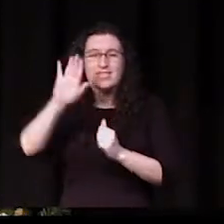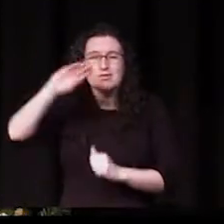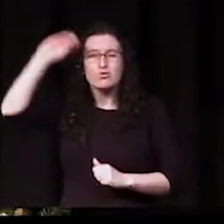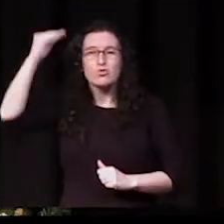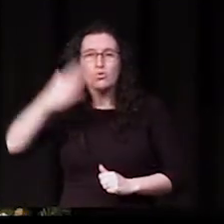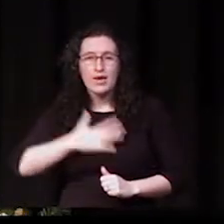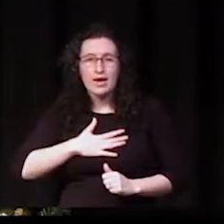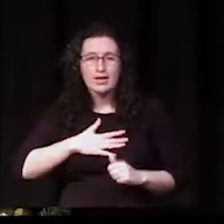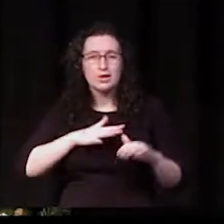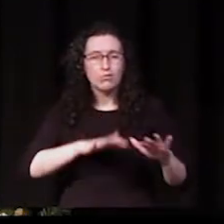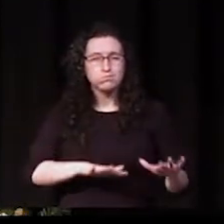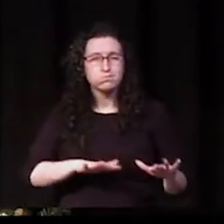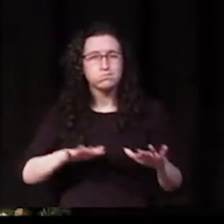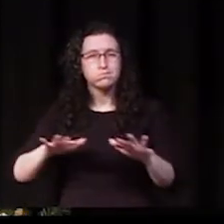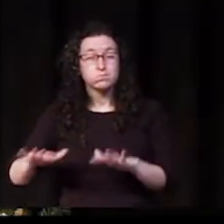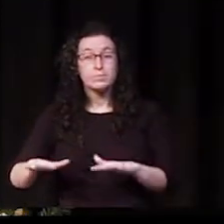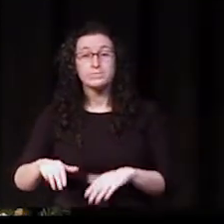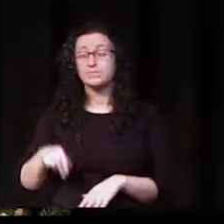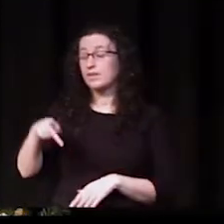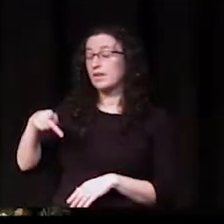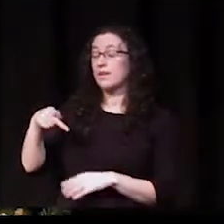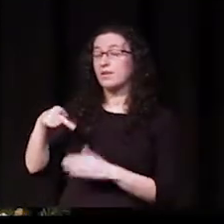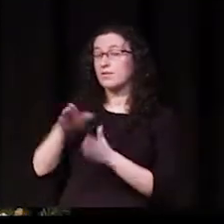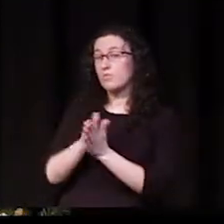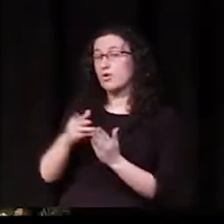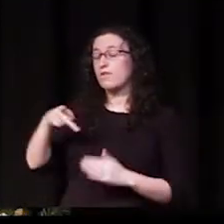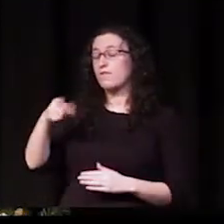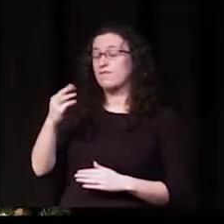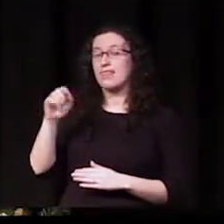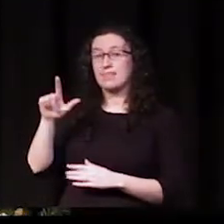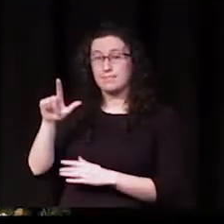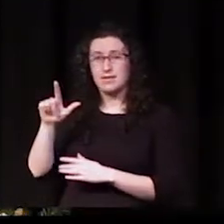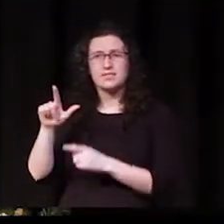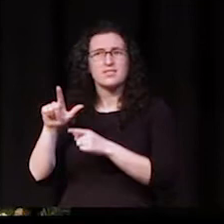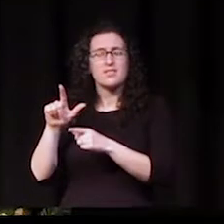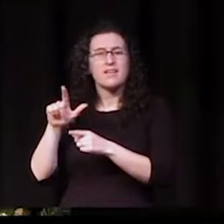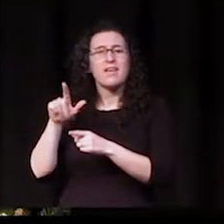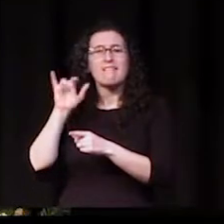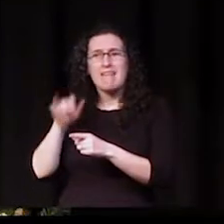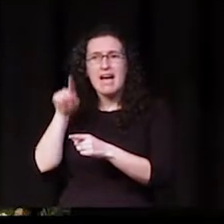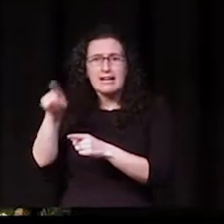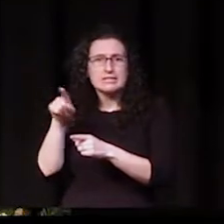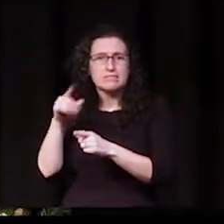In Philippians, this "with us God," promises His peace that passes understanding.